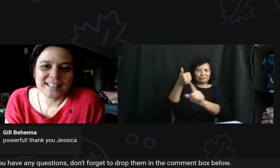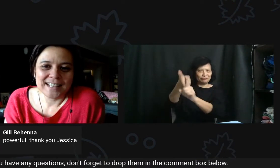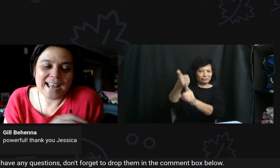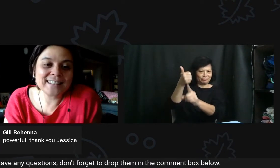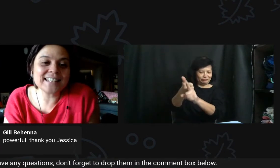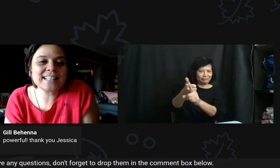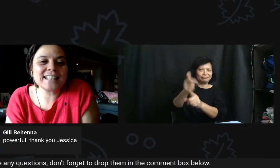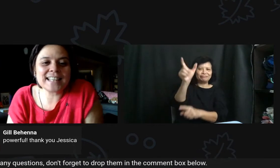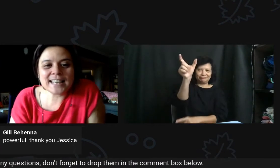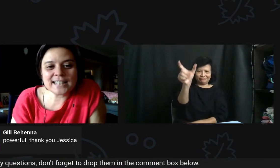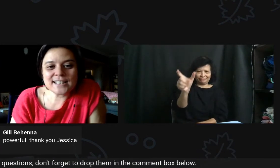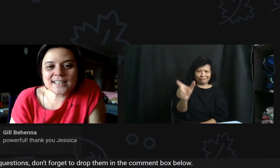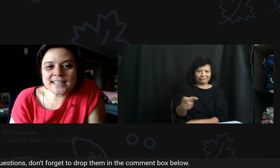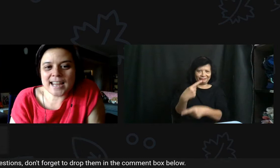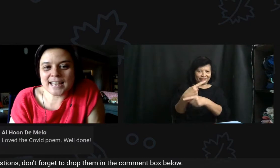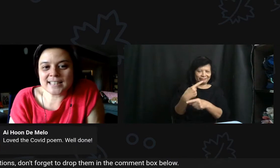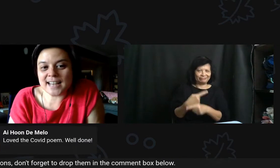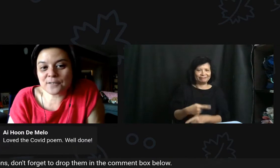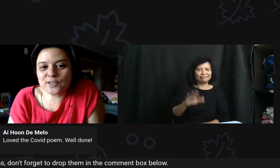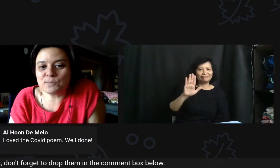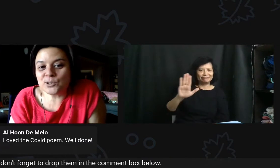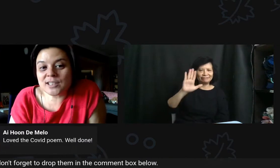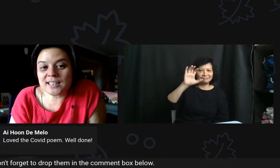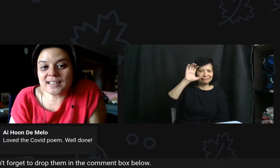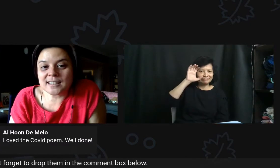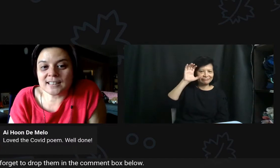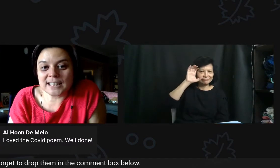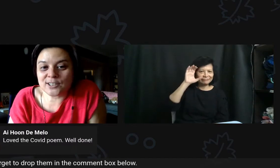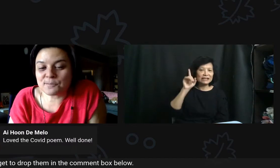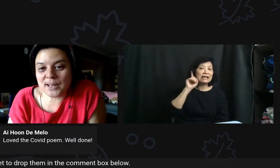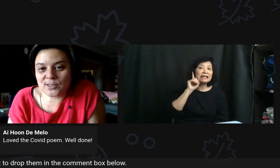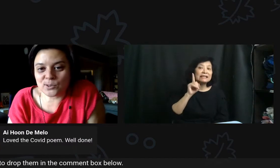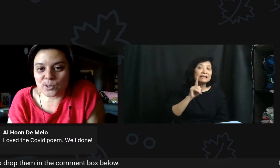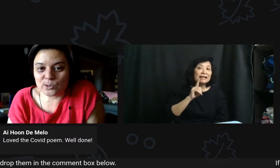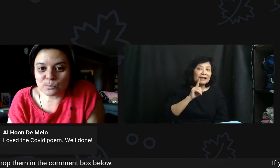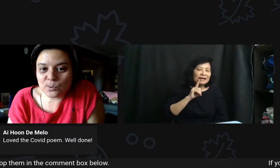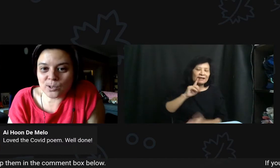Anthony is a Deaf community leader based in Kuala Lumpur